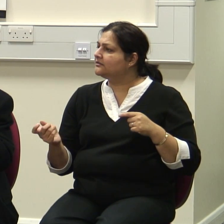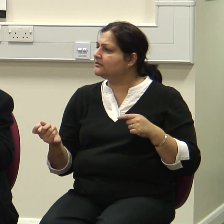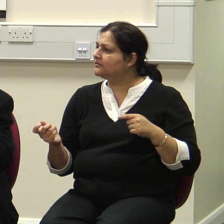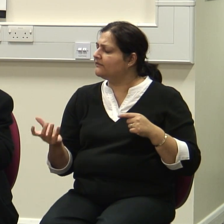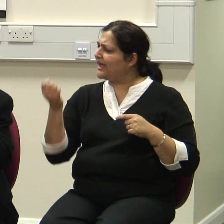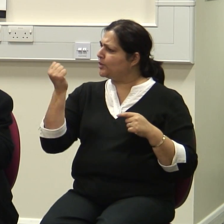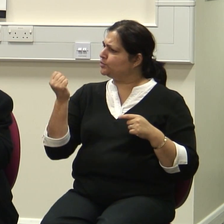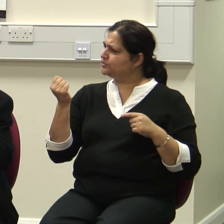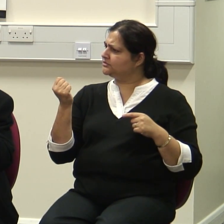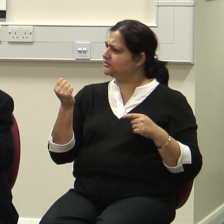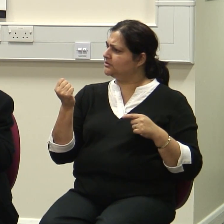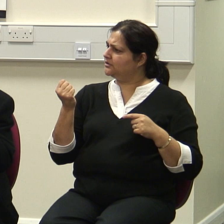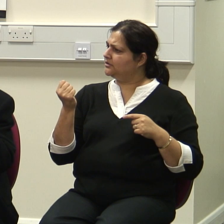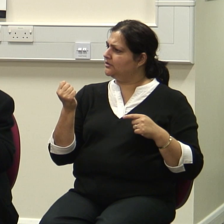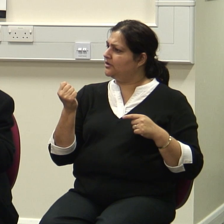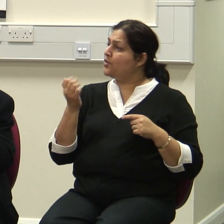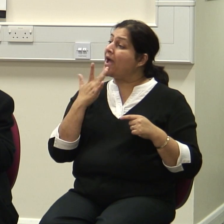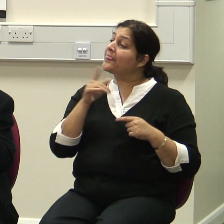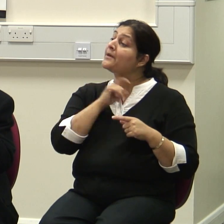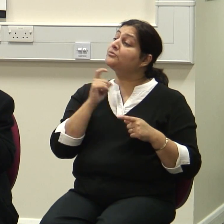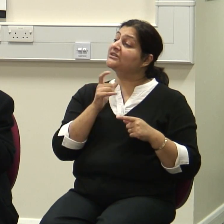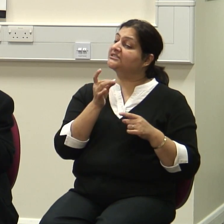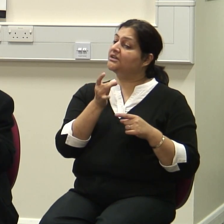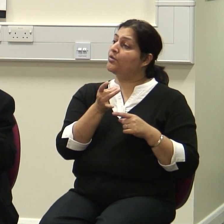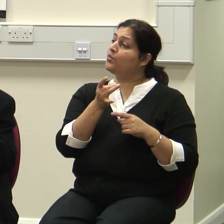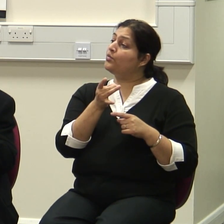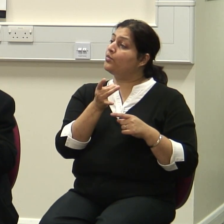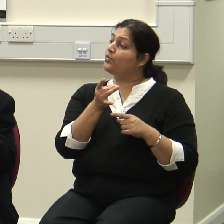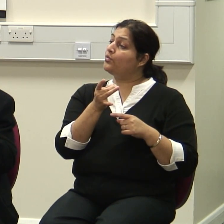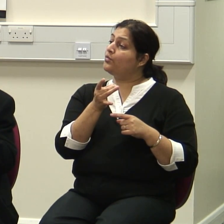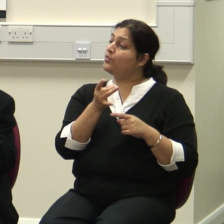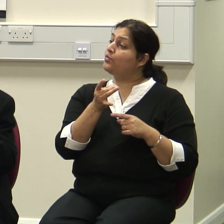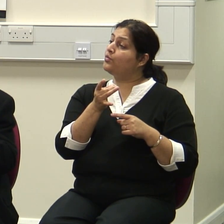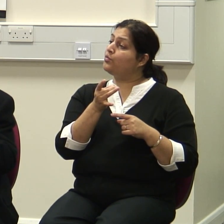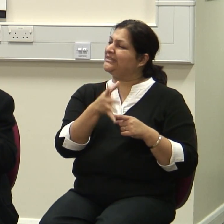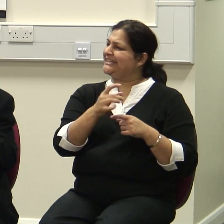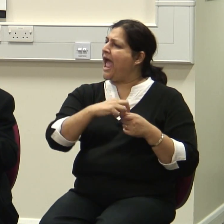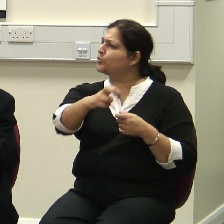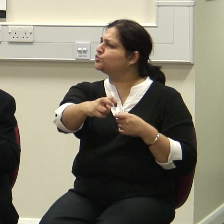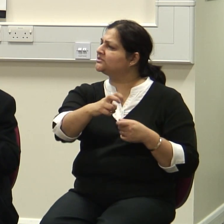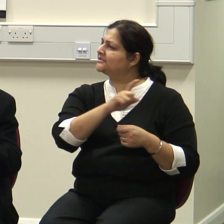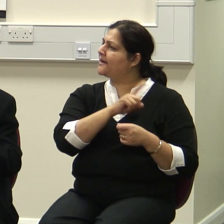when they were denounced, or it became known that they were misbehaving, instead of being